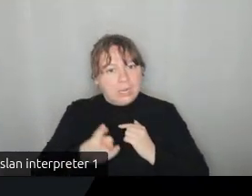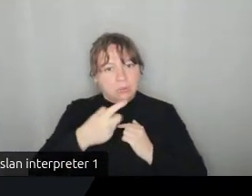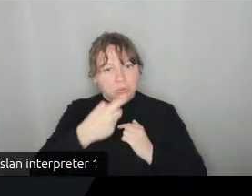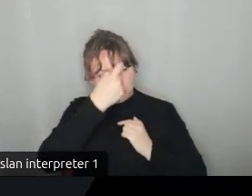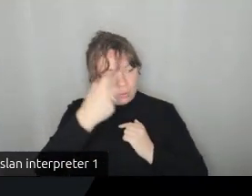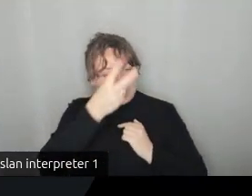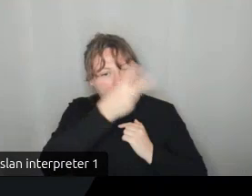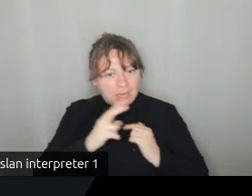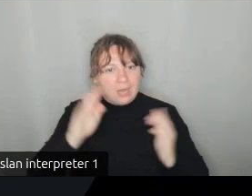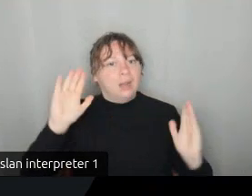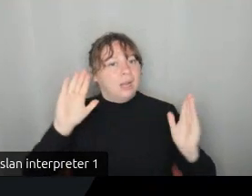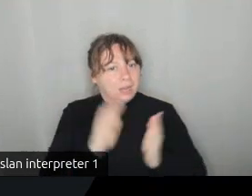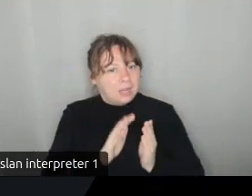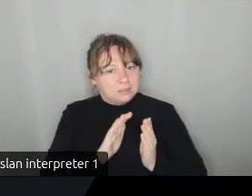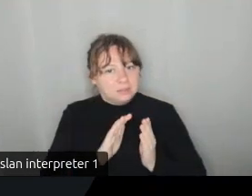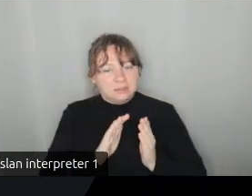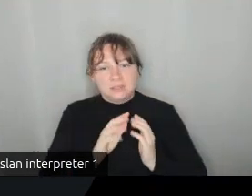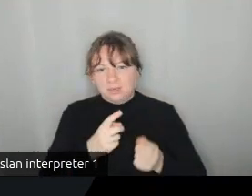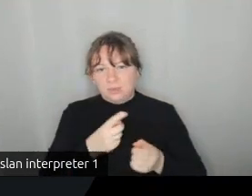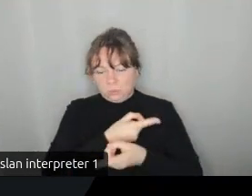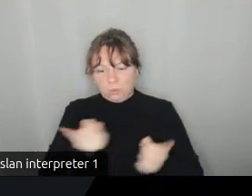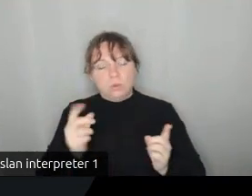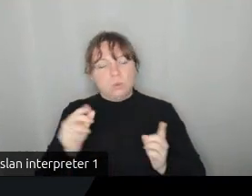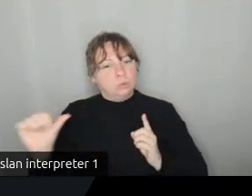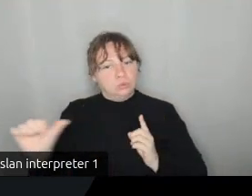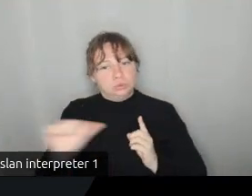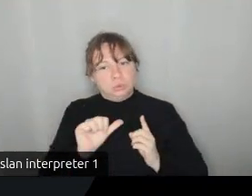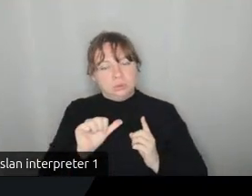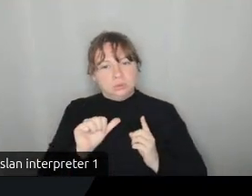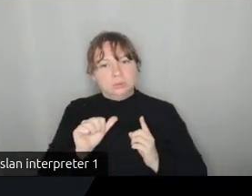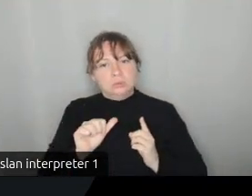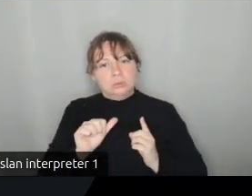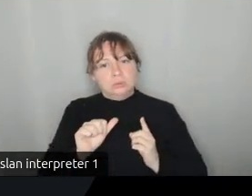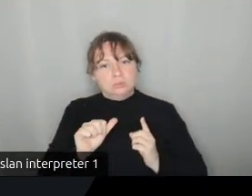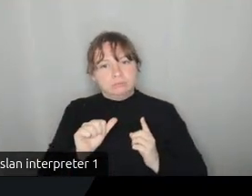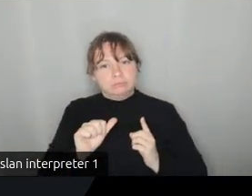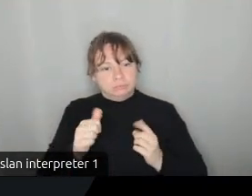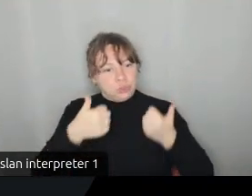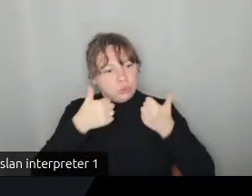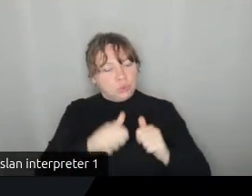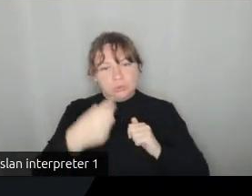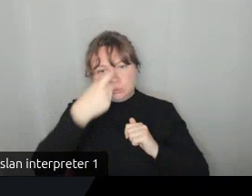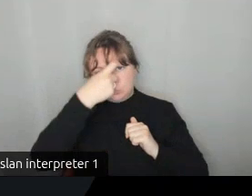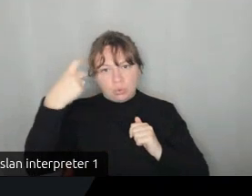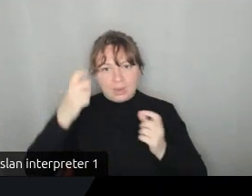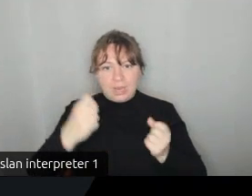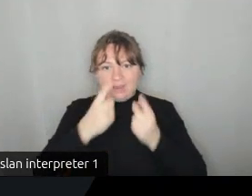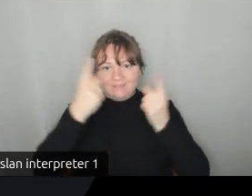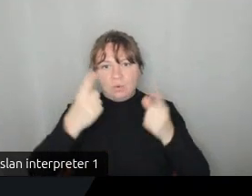in this kind of space we should all engage in um trauma informed practice and generally through